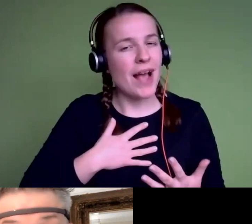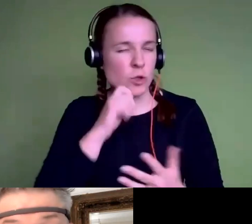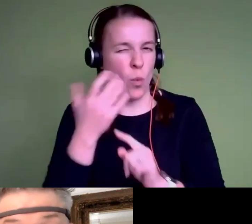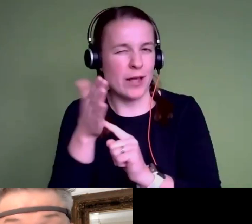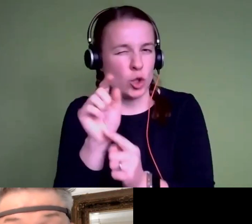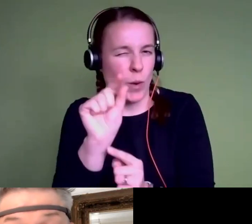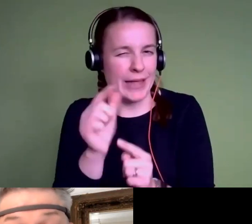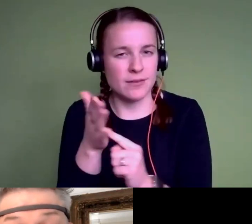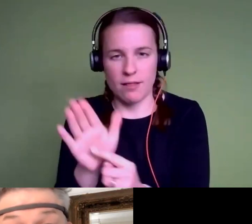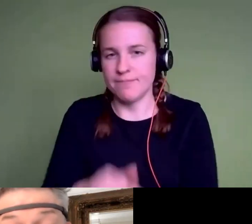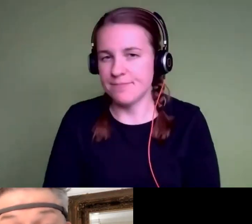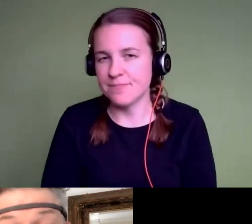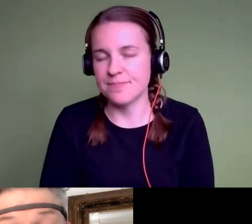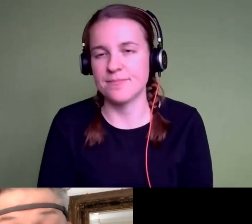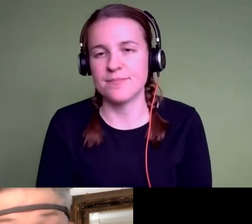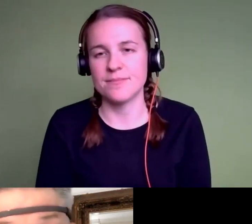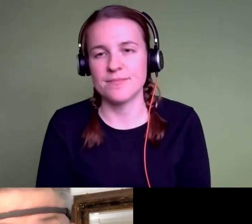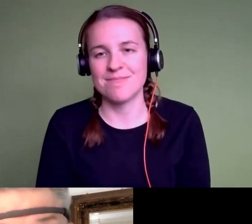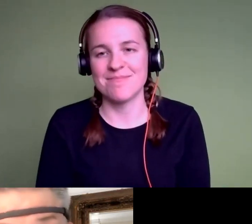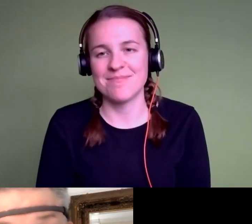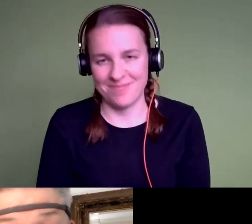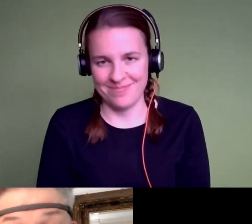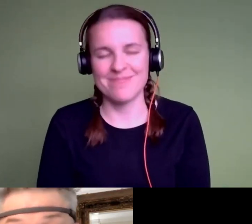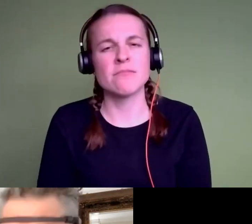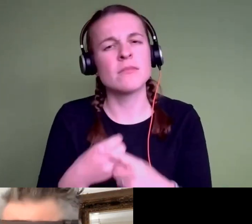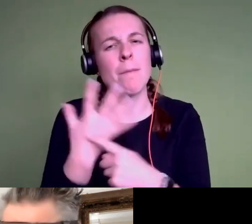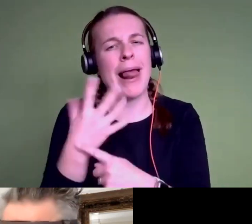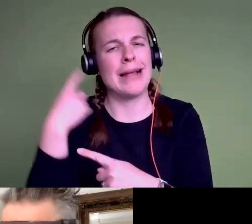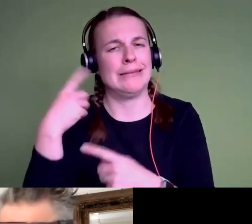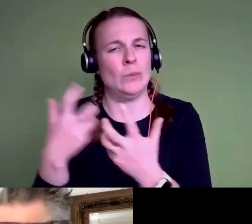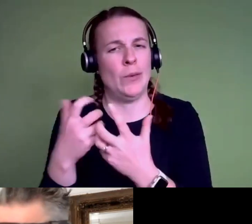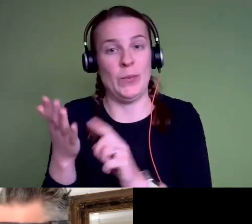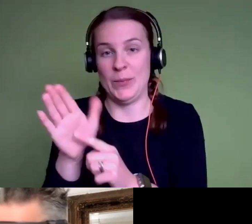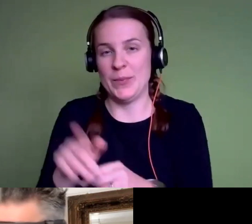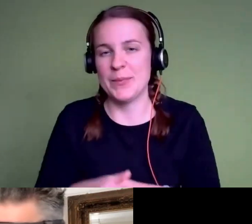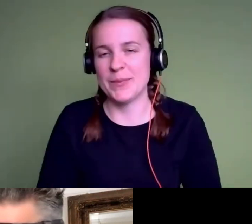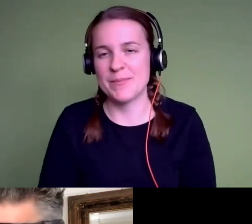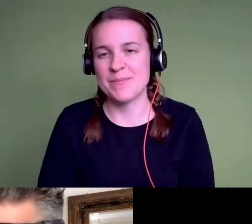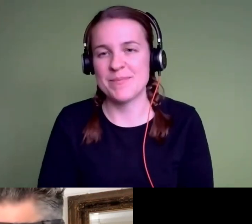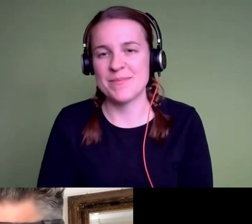and access green spaces in nature, in such a way. So I will give you a demonstration first